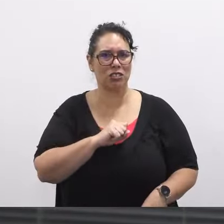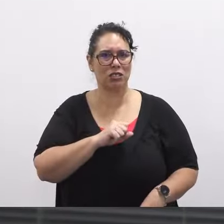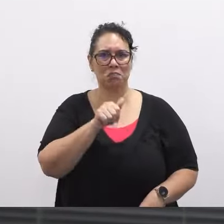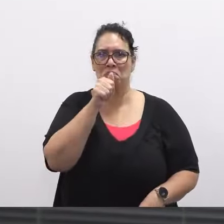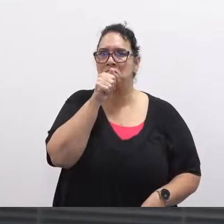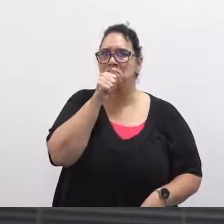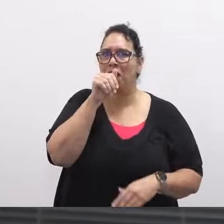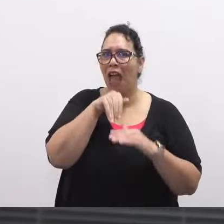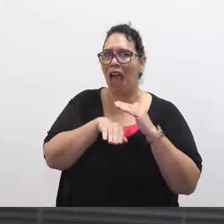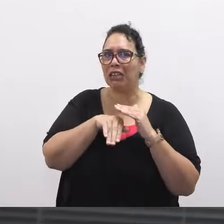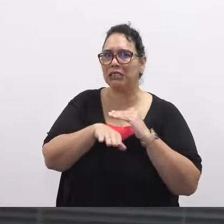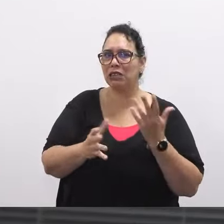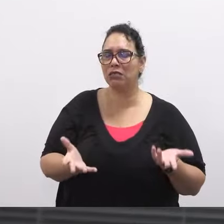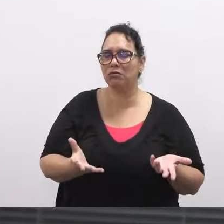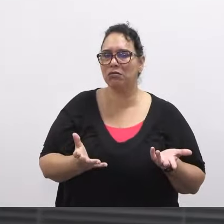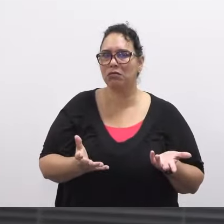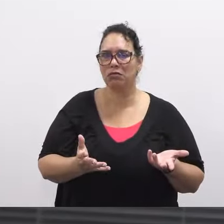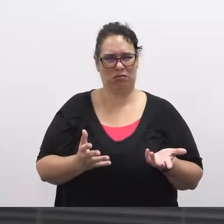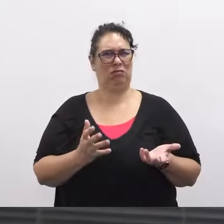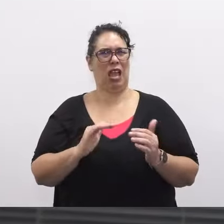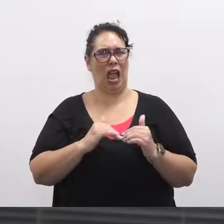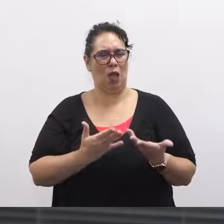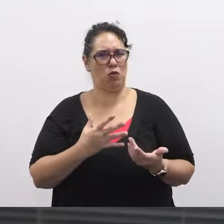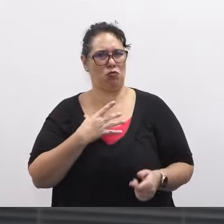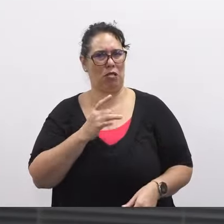how would you like that unbridled freedom